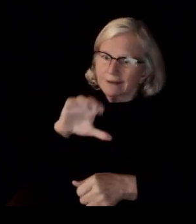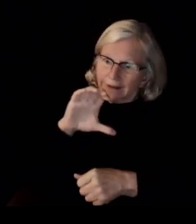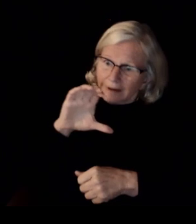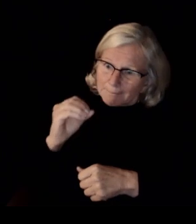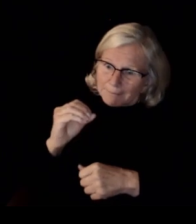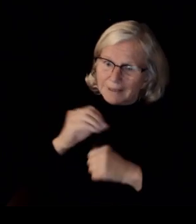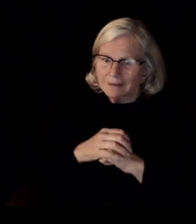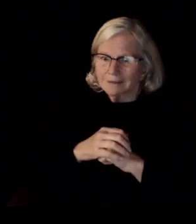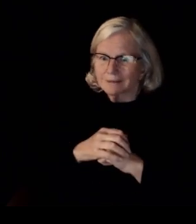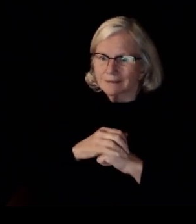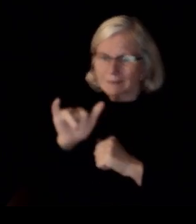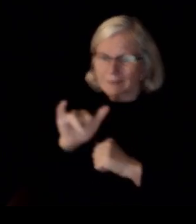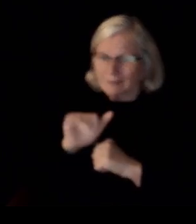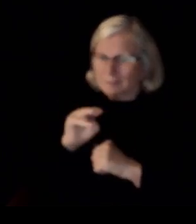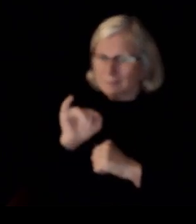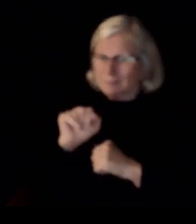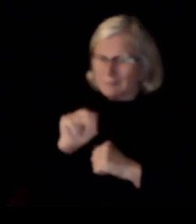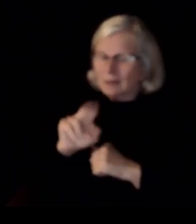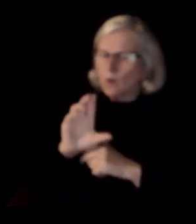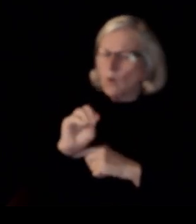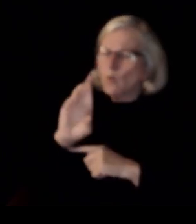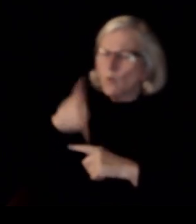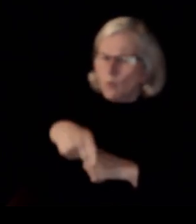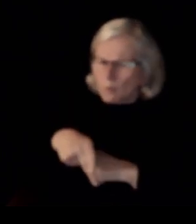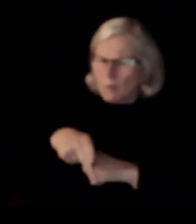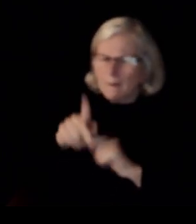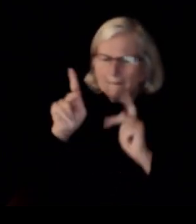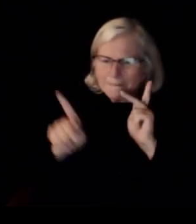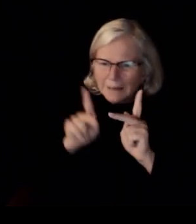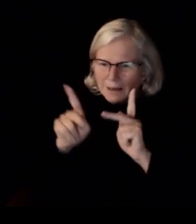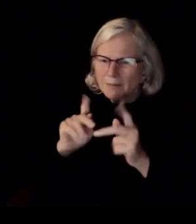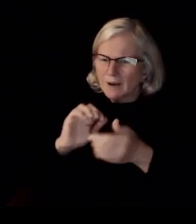supply chain experts, we're creating our own supply chain to ensure that the protective